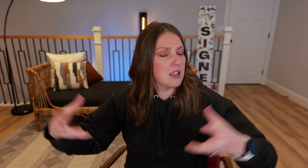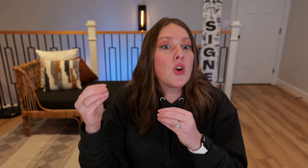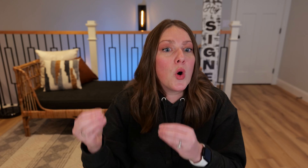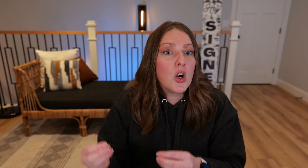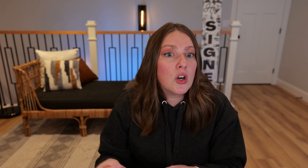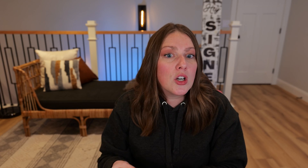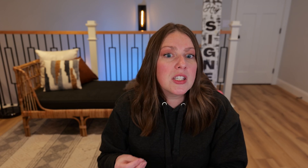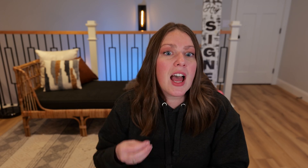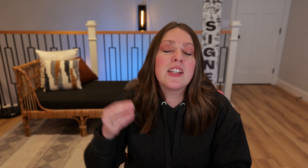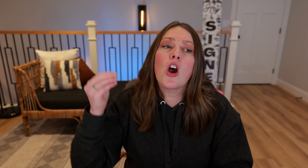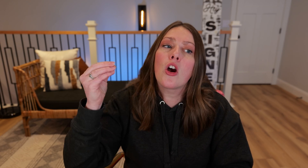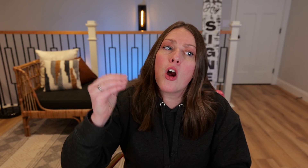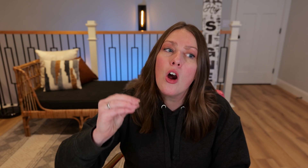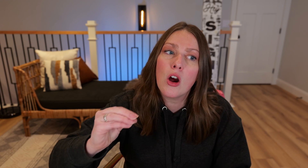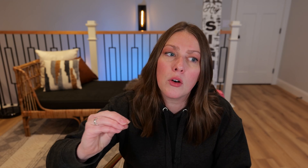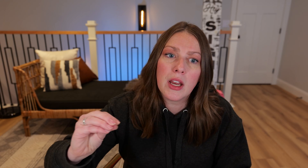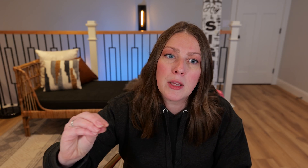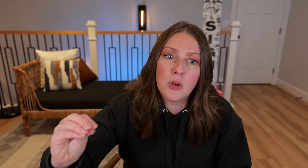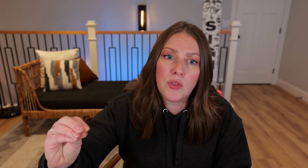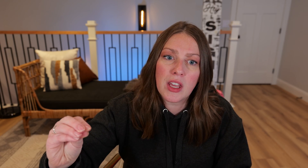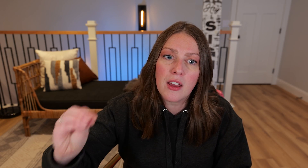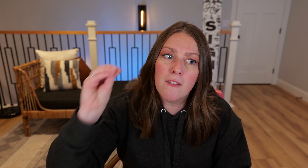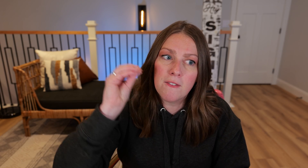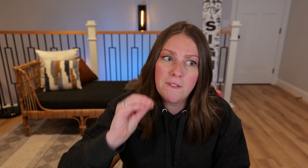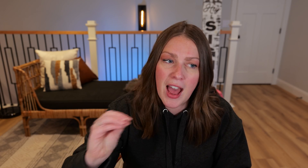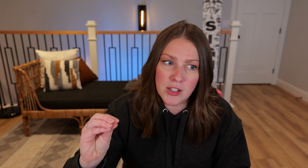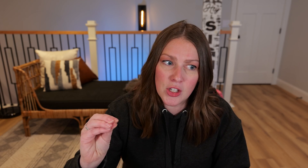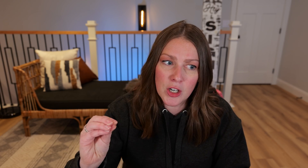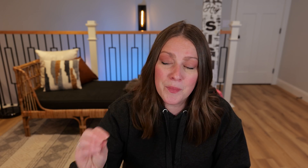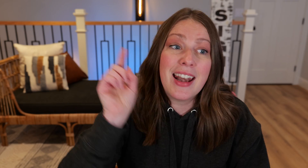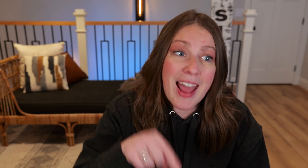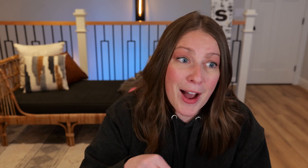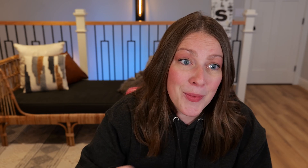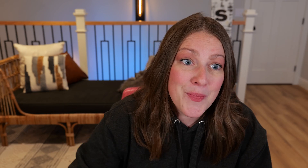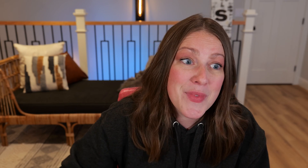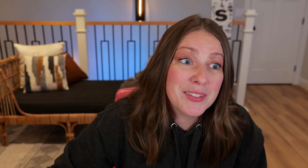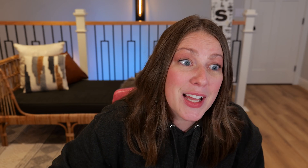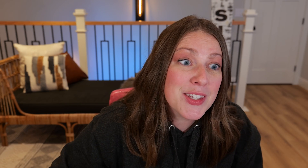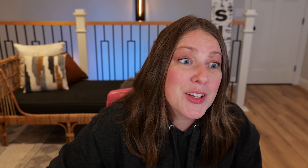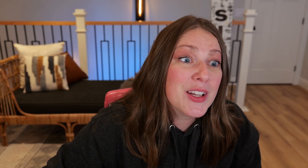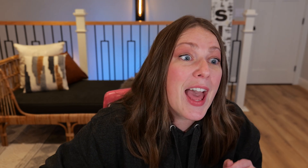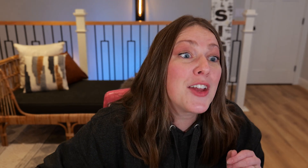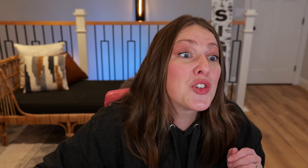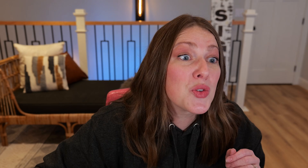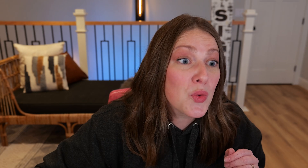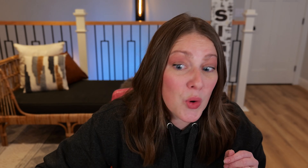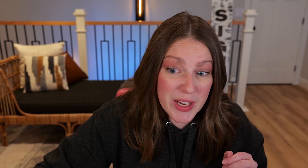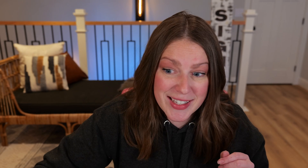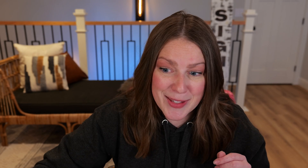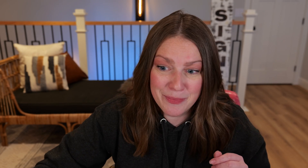So her signs are already moving faster. Now let's look at Troy's.